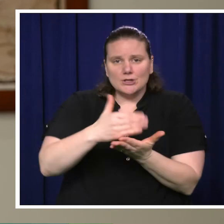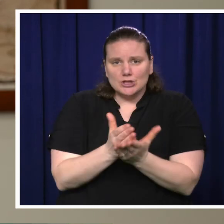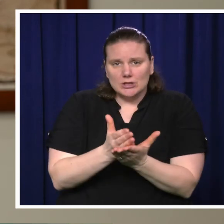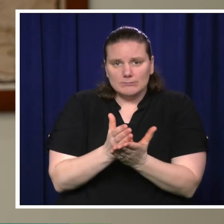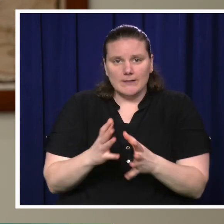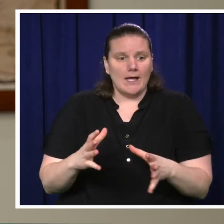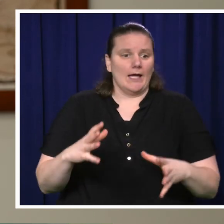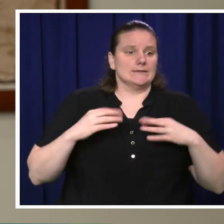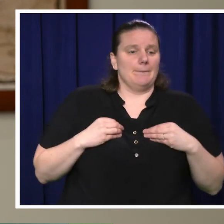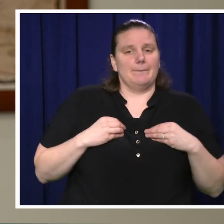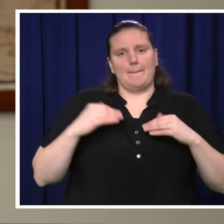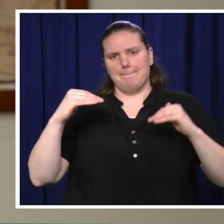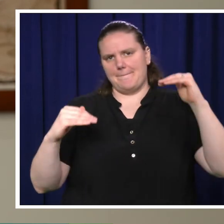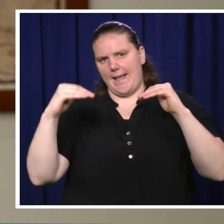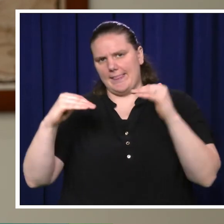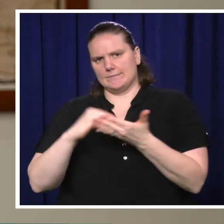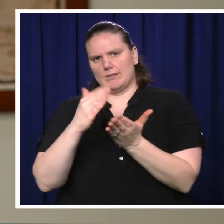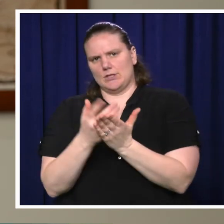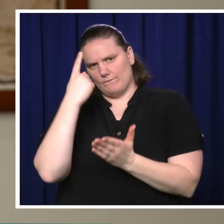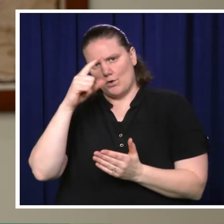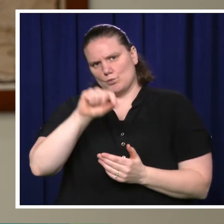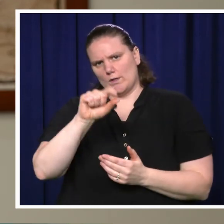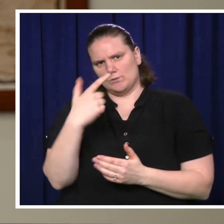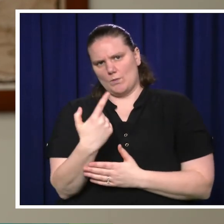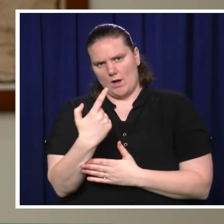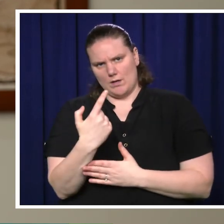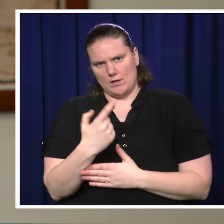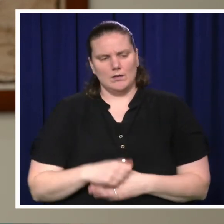the budget in 2020 and adopt a balanced budget in 2021.